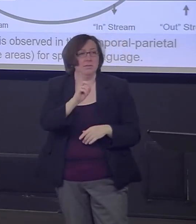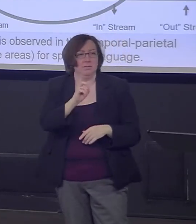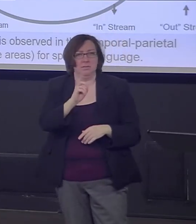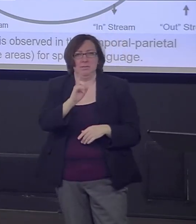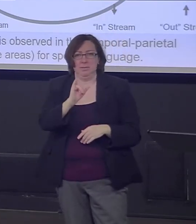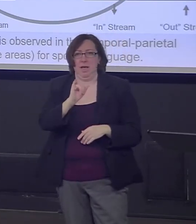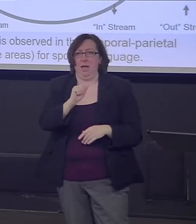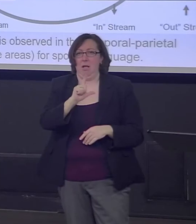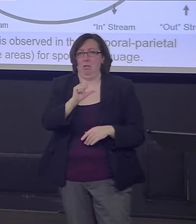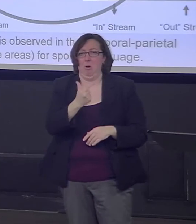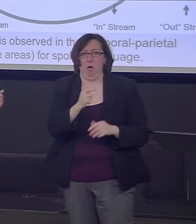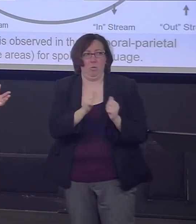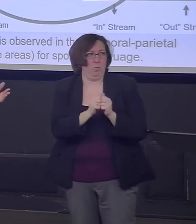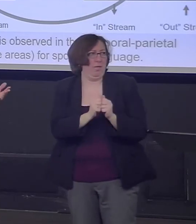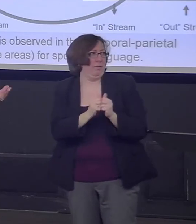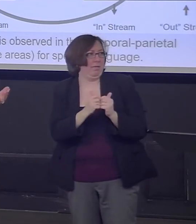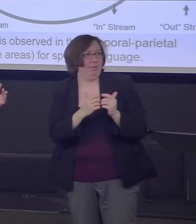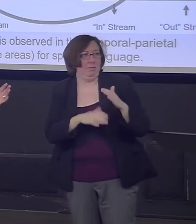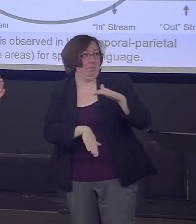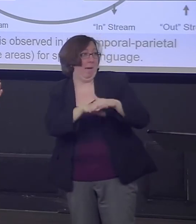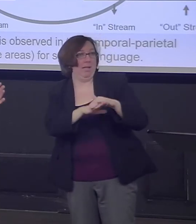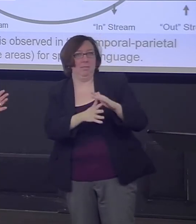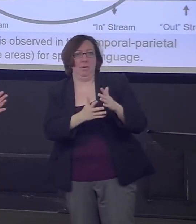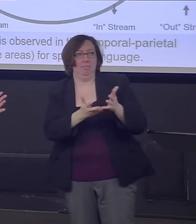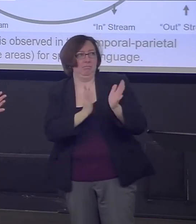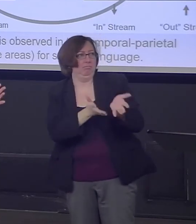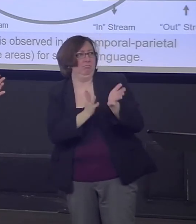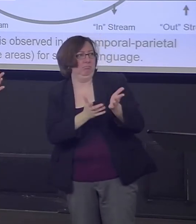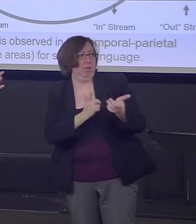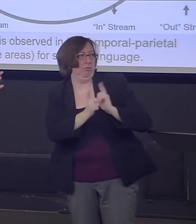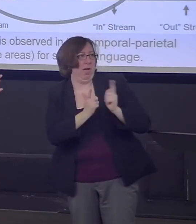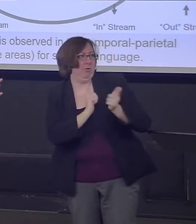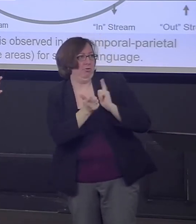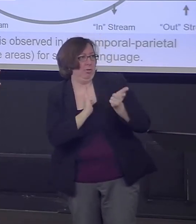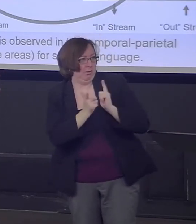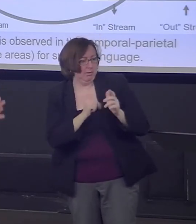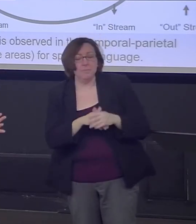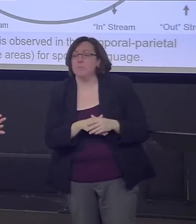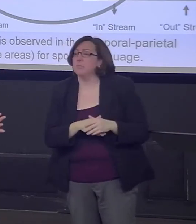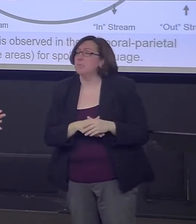And so then the comparison really separates out the twoness,